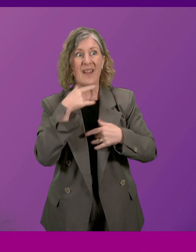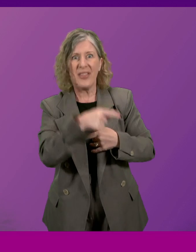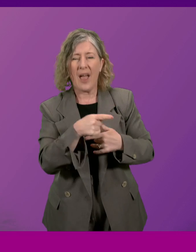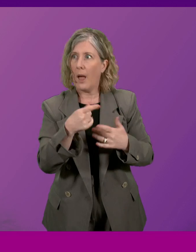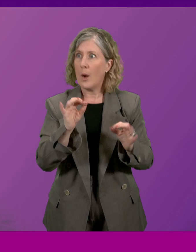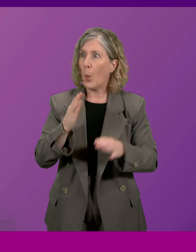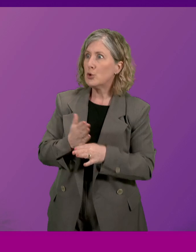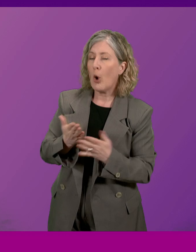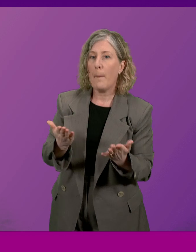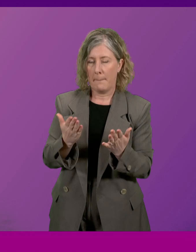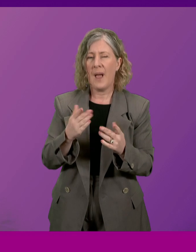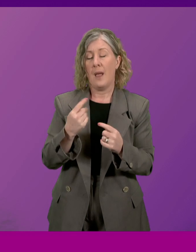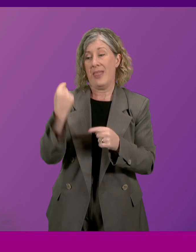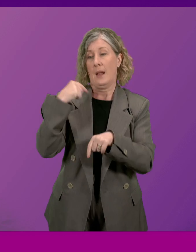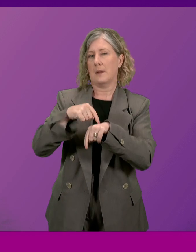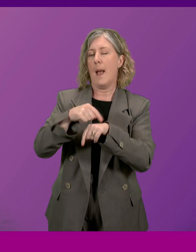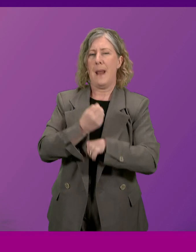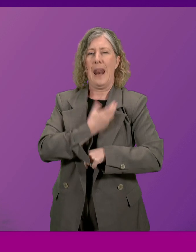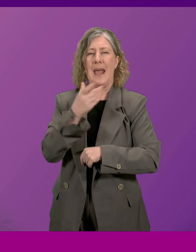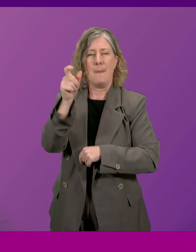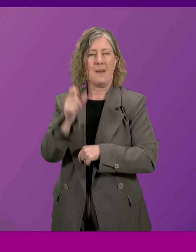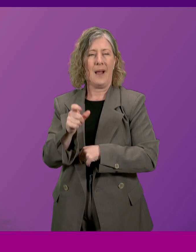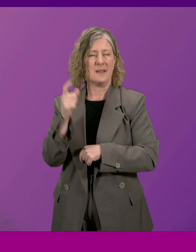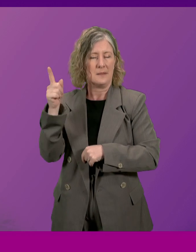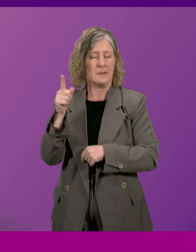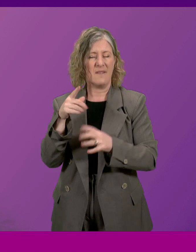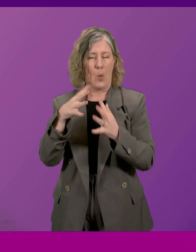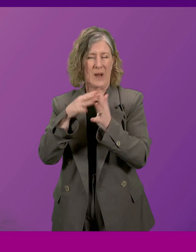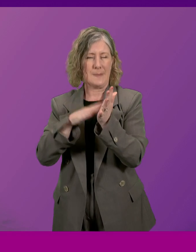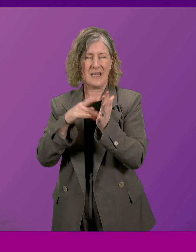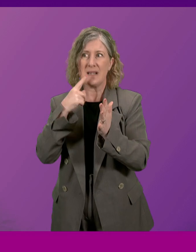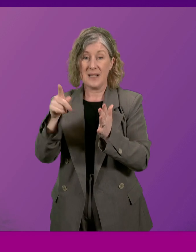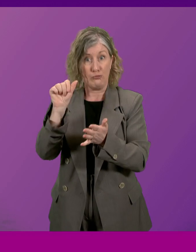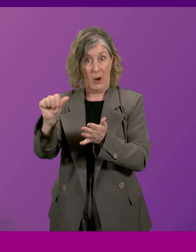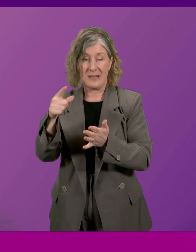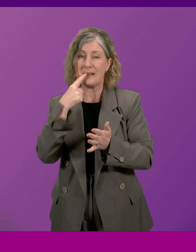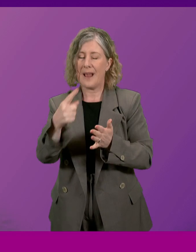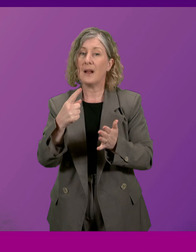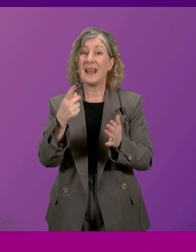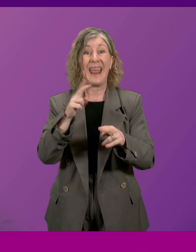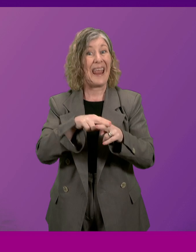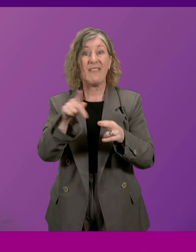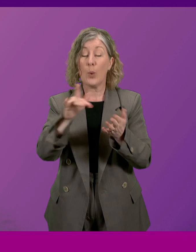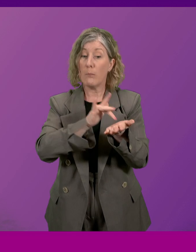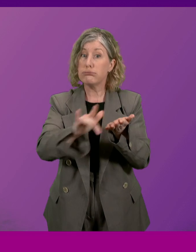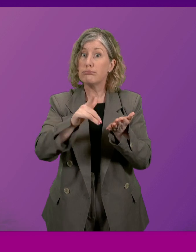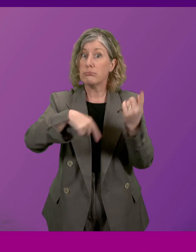candidate for Westminster rightly said that taking away those jobs would cause much damage. However,